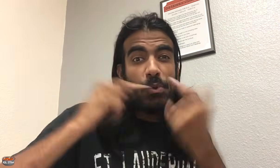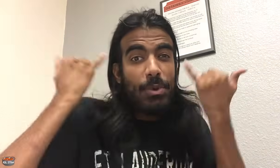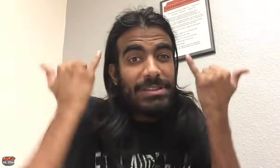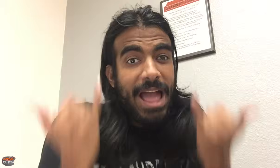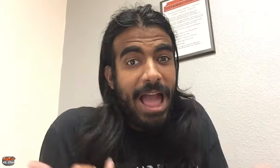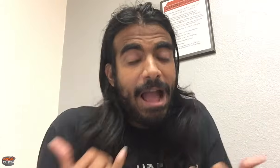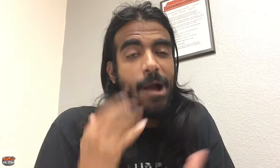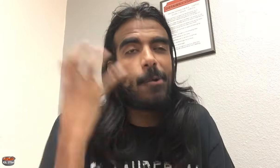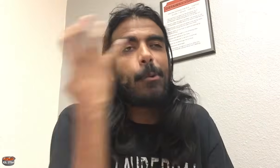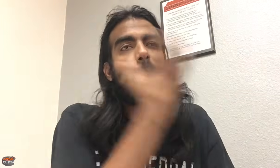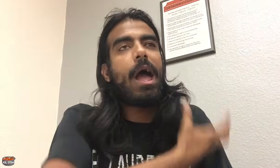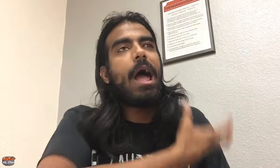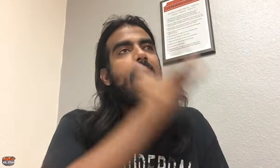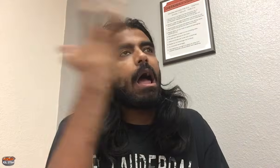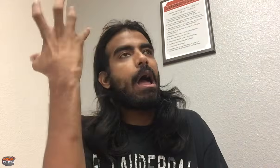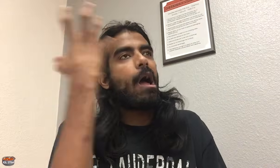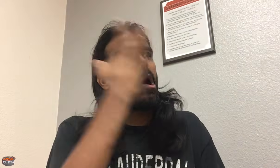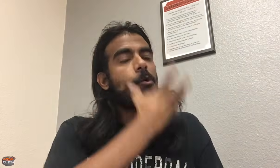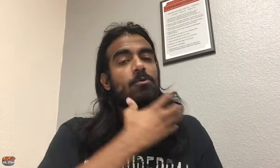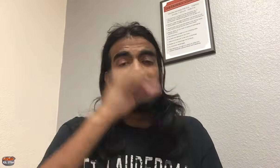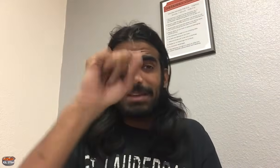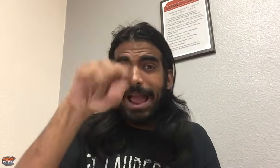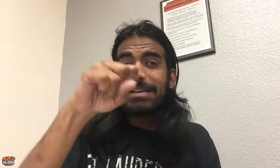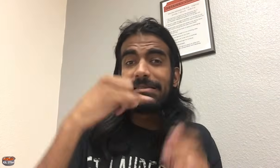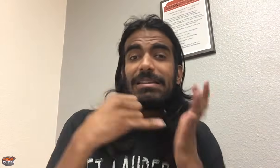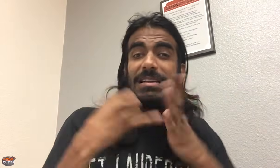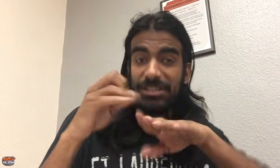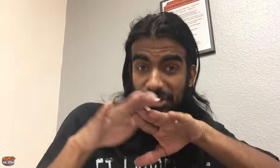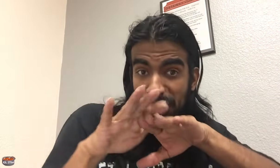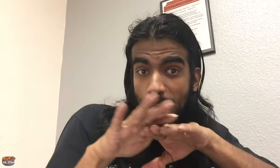doing now, from the silent film era to the present.